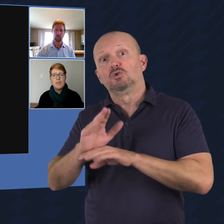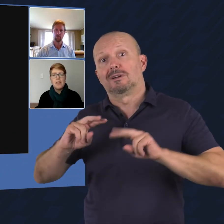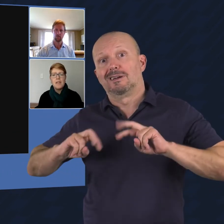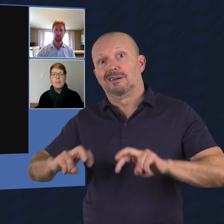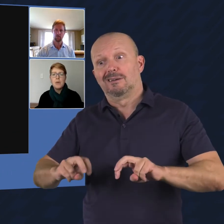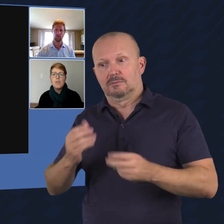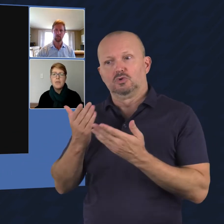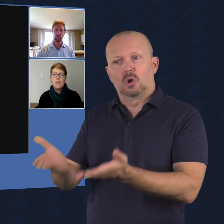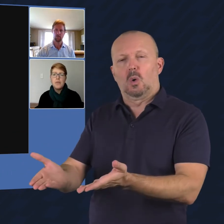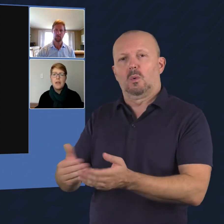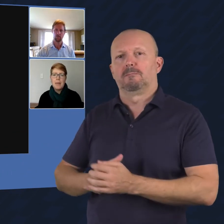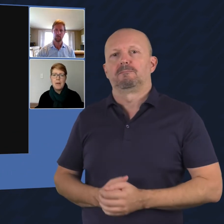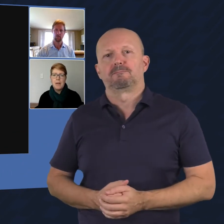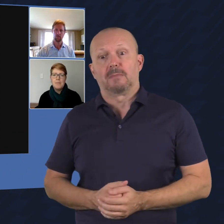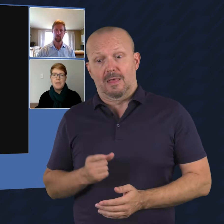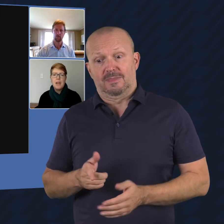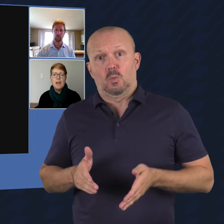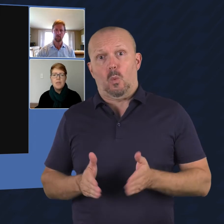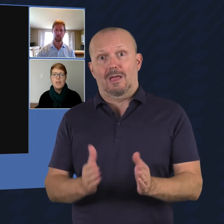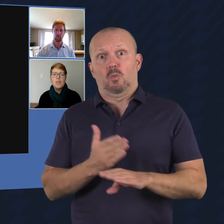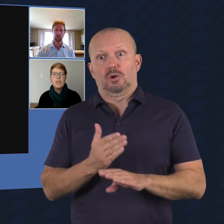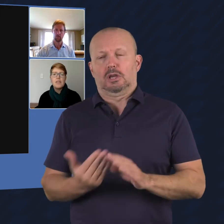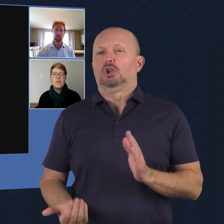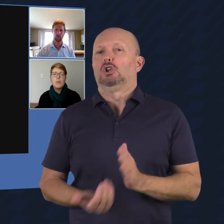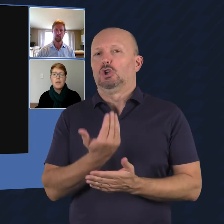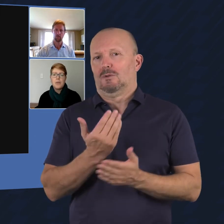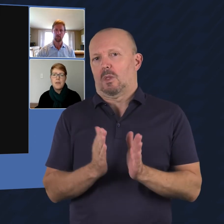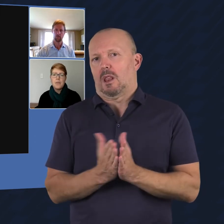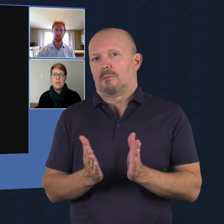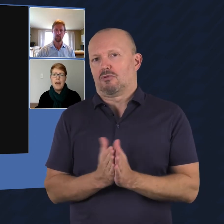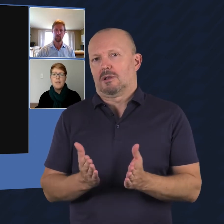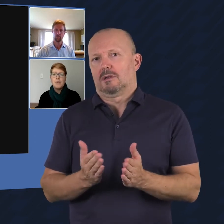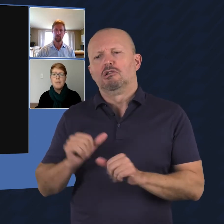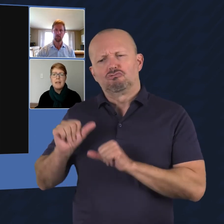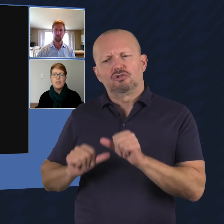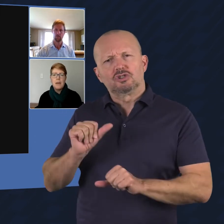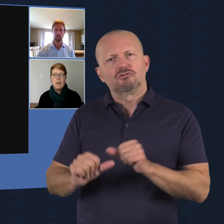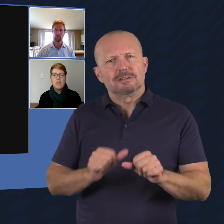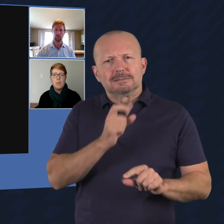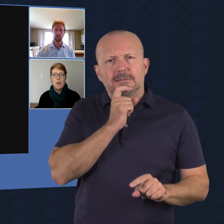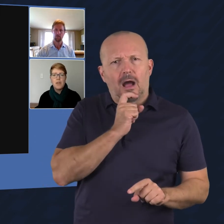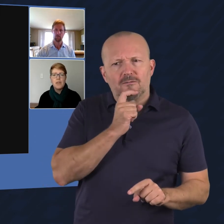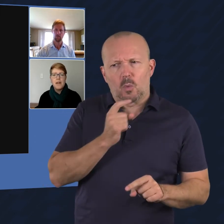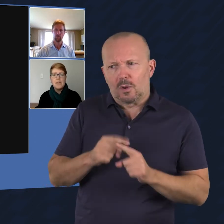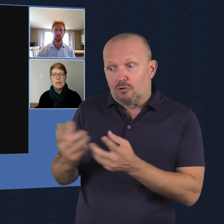the approach is new for the library. Traditionally, digital preservation staff would manage the migration project following